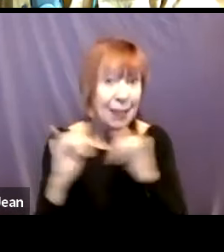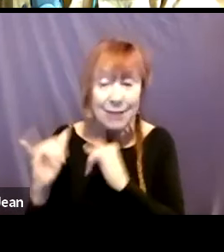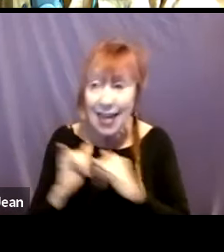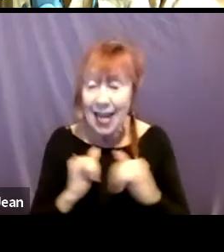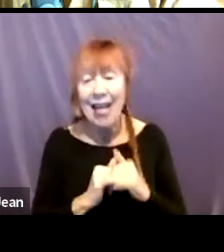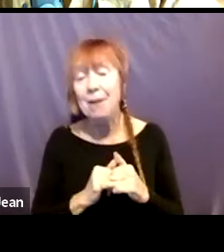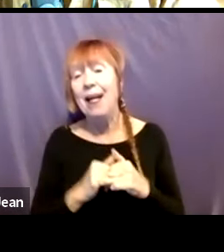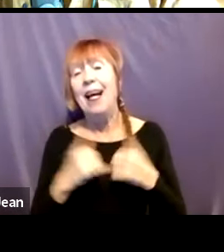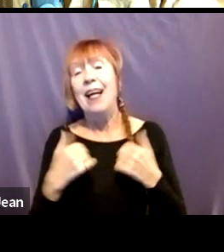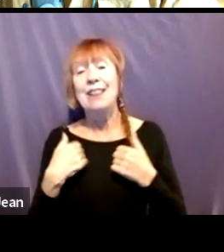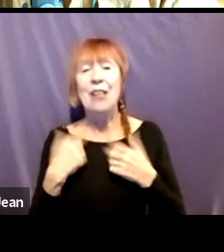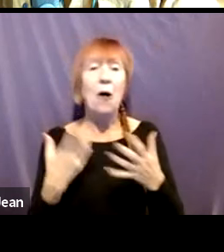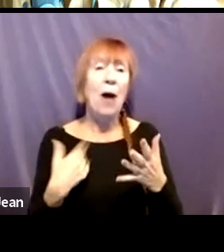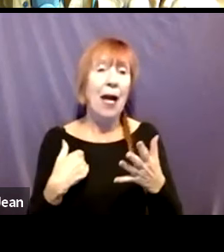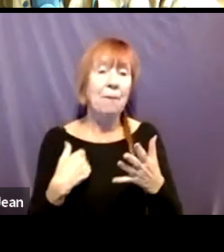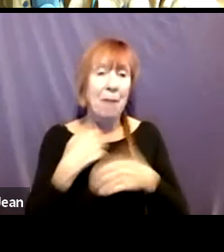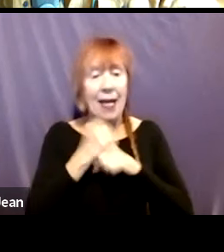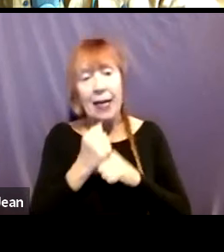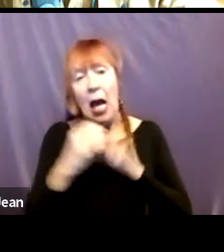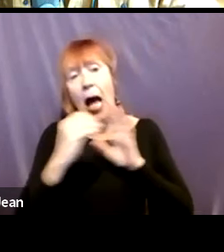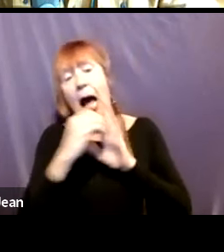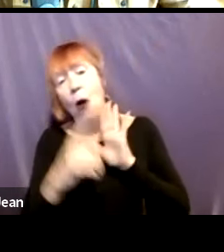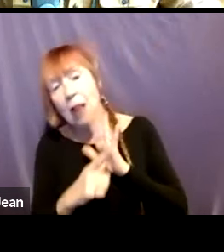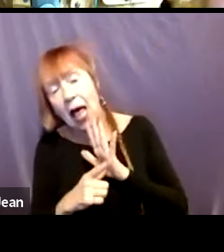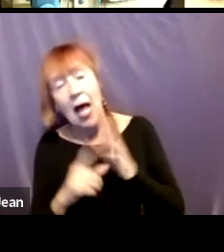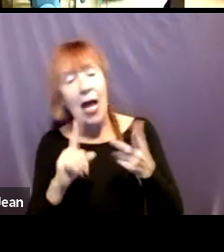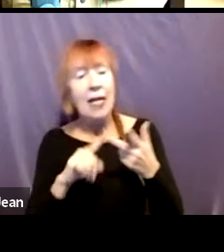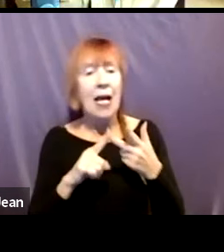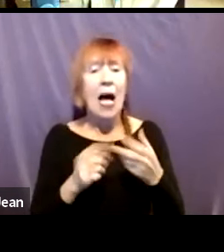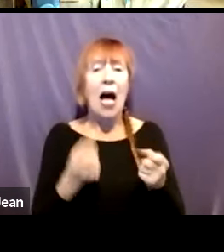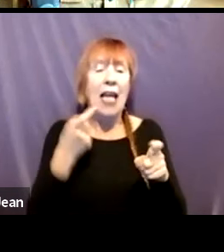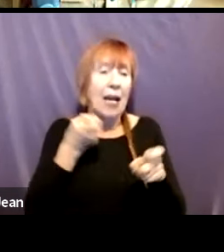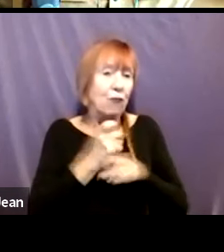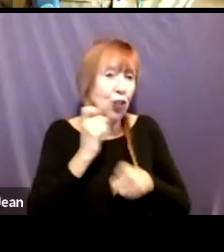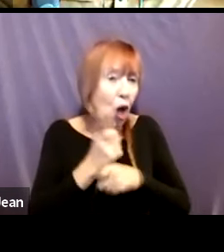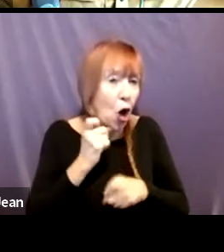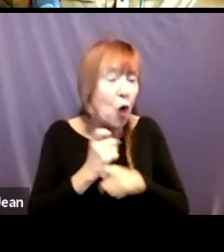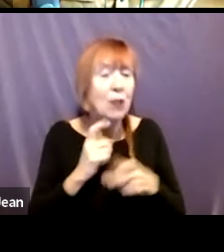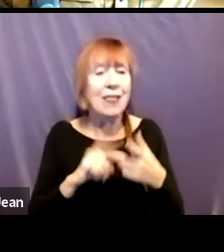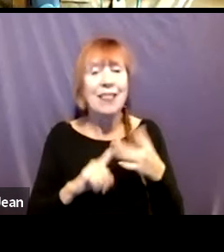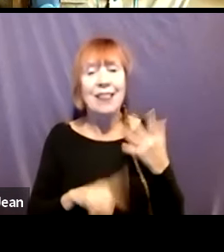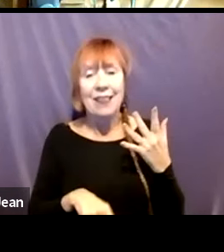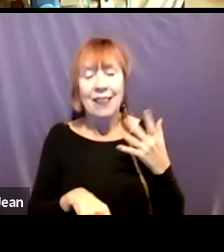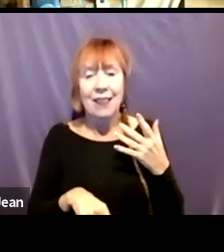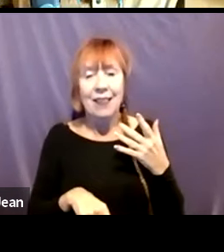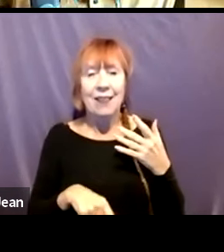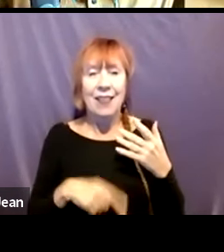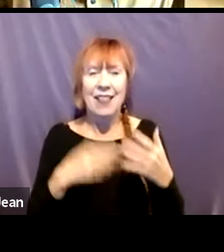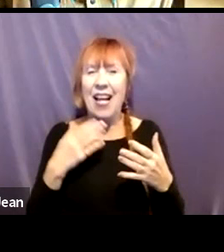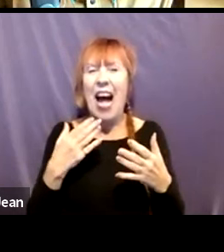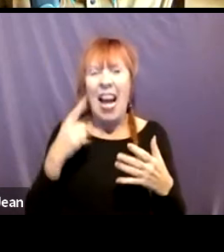kinda of outline, and a lot of jokes. I feel like a lot of people try to cram in probably too many jokes.